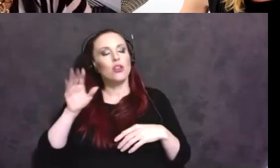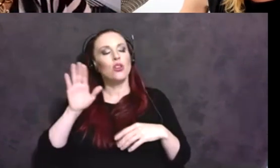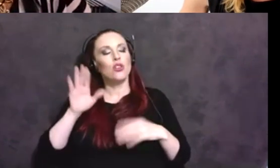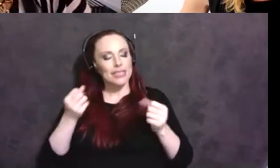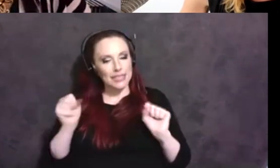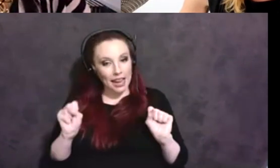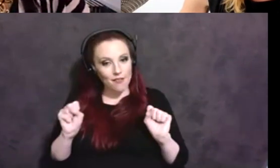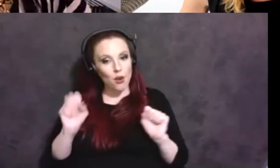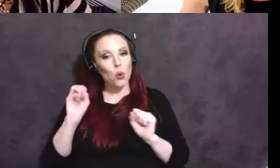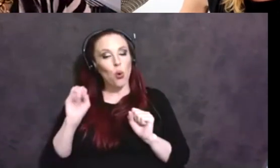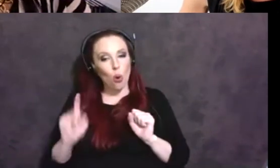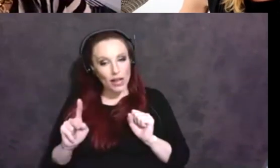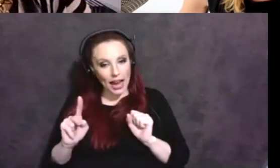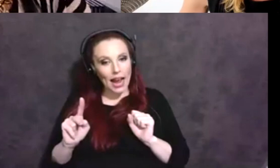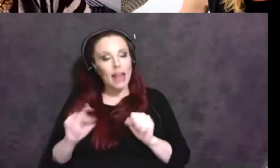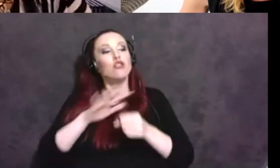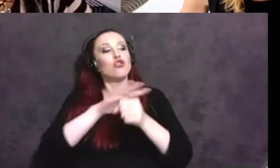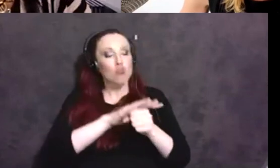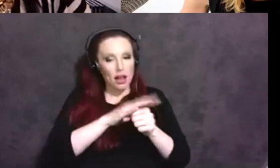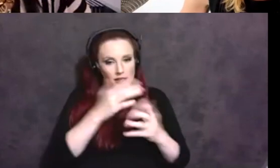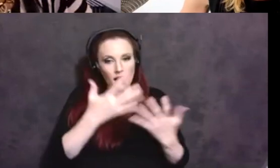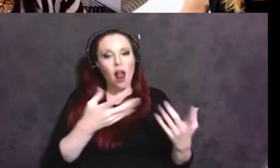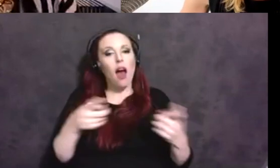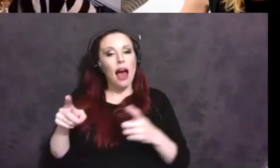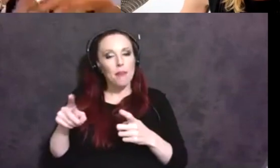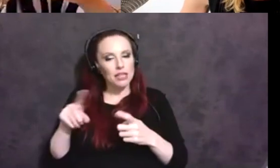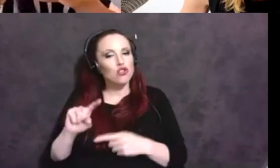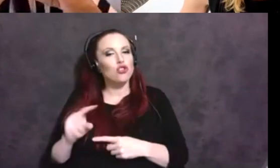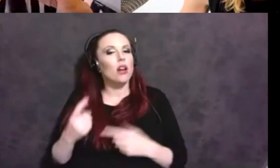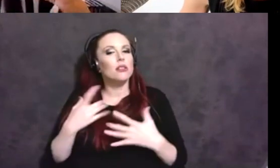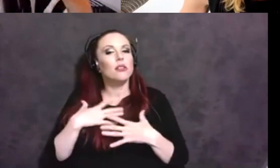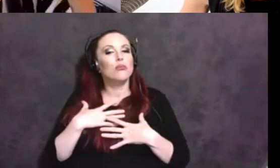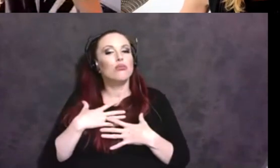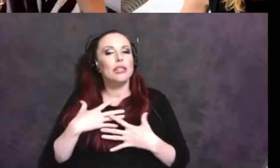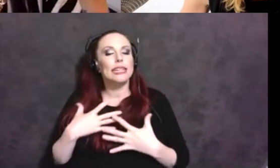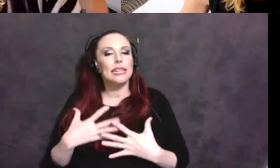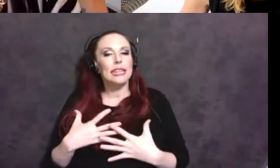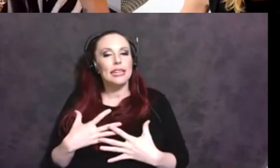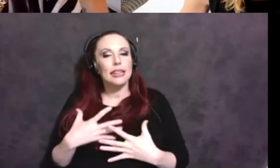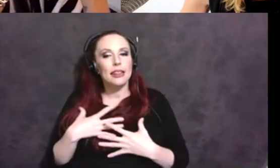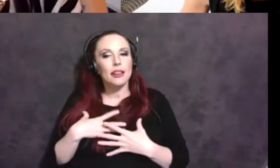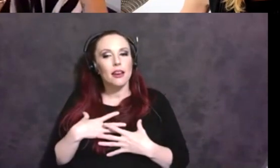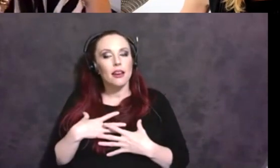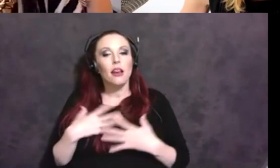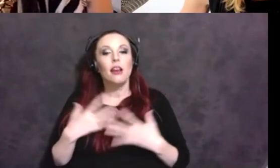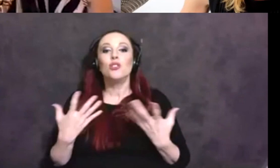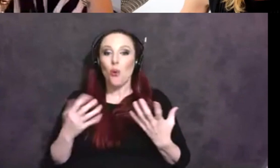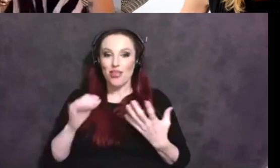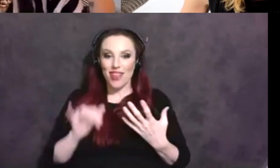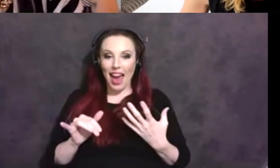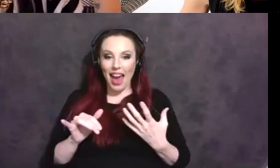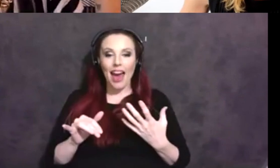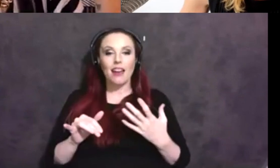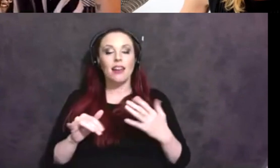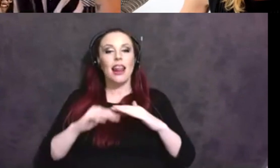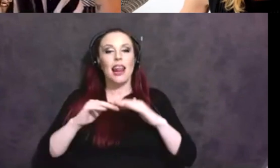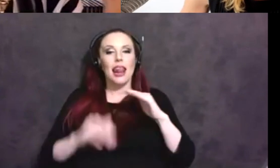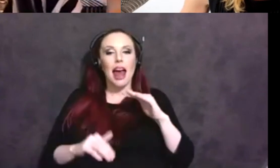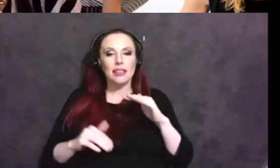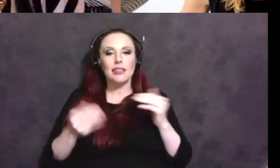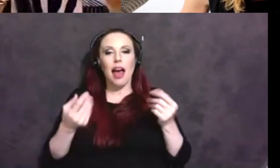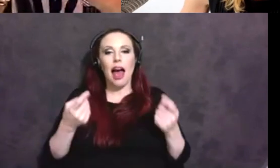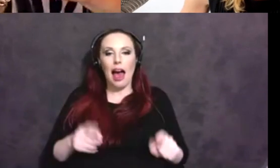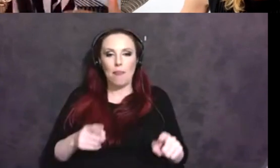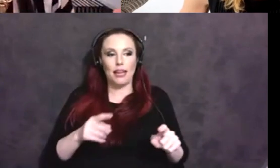my deep belly breathing and I heard the voice in my head say to myself, you are safe, you